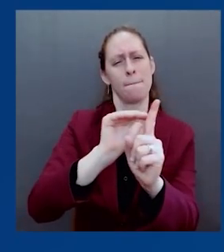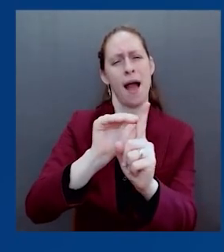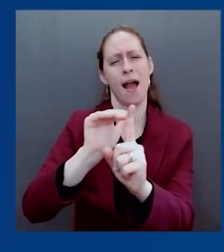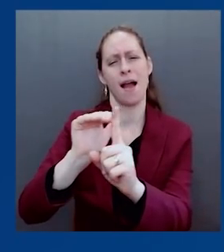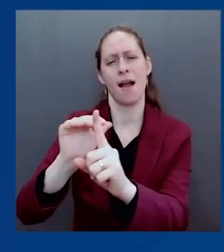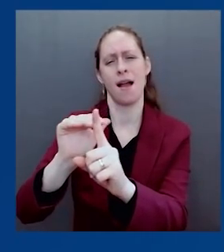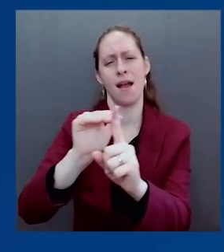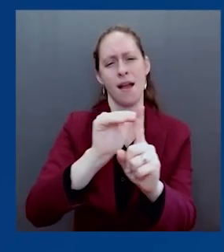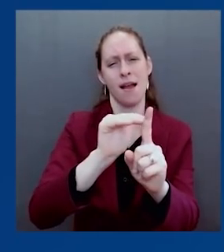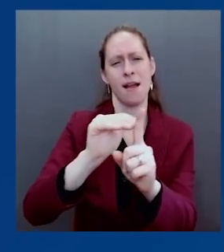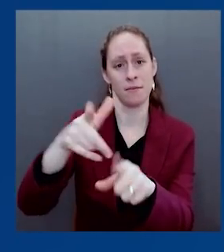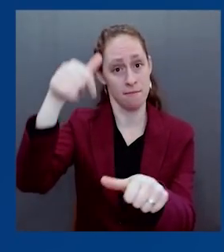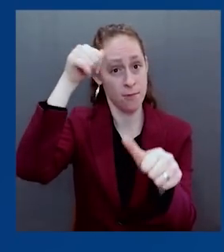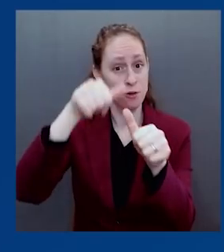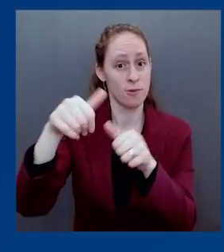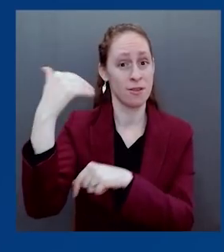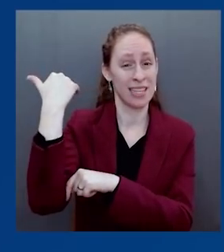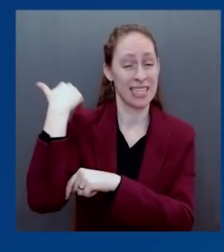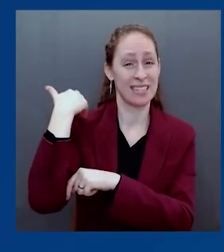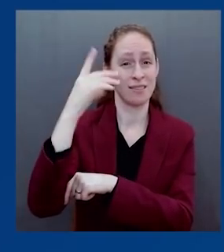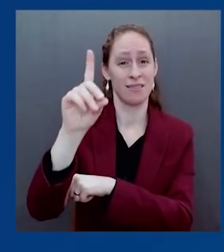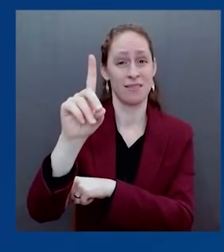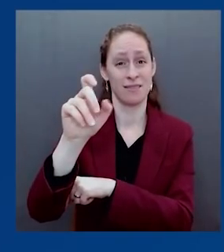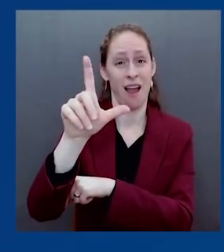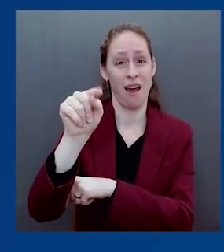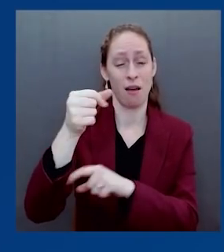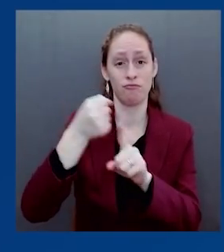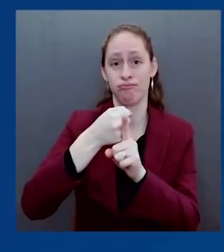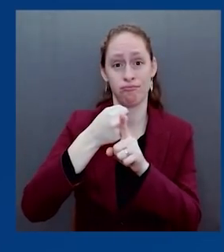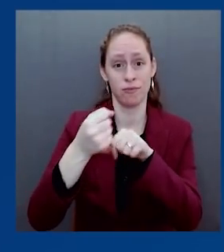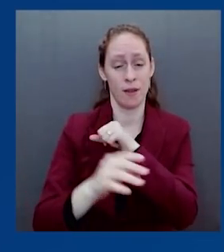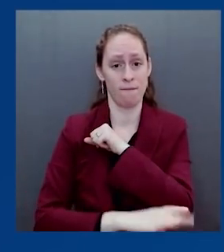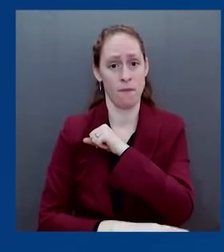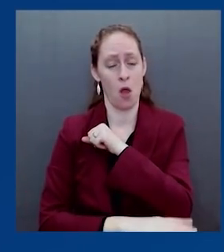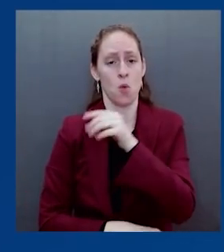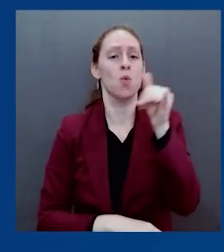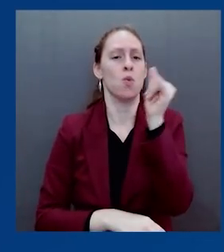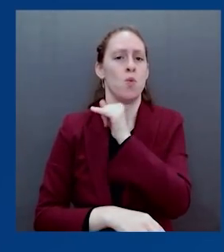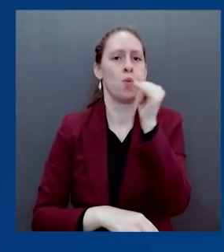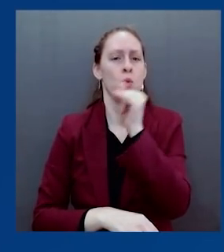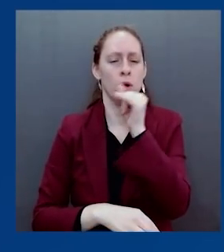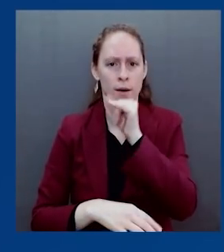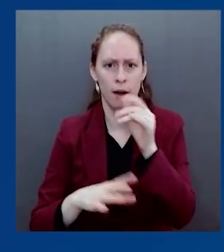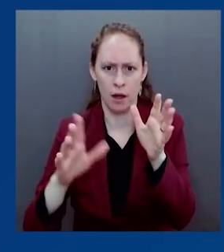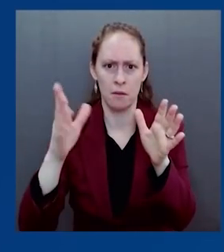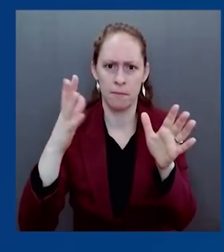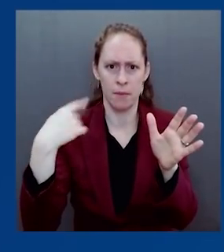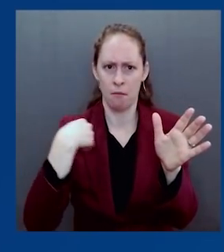open safely and our children with in-person learning. And I will just also highlight that that was before we had pediatric vaccination.